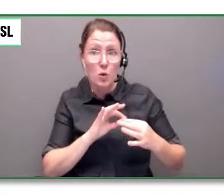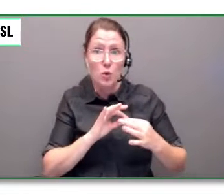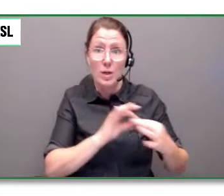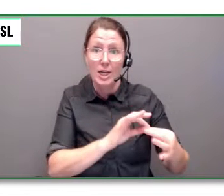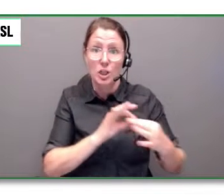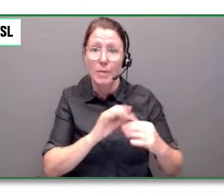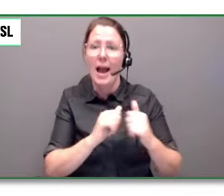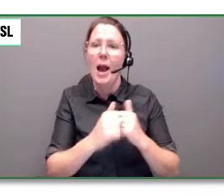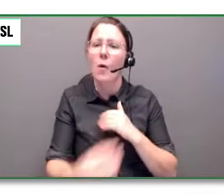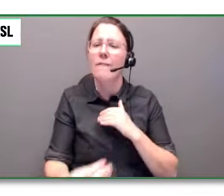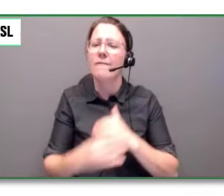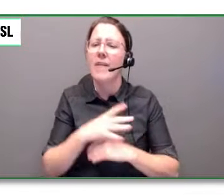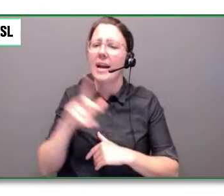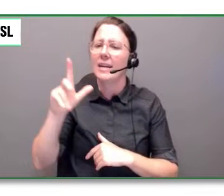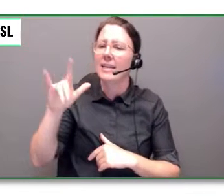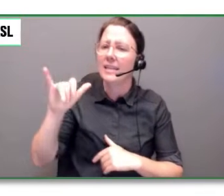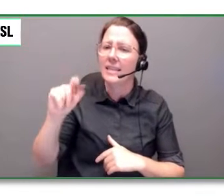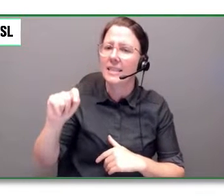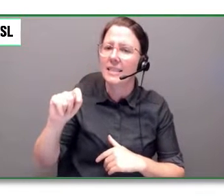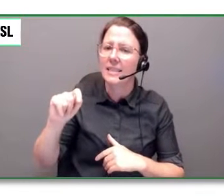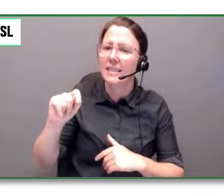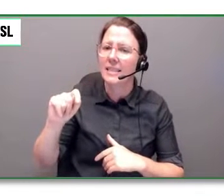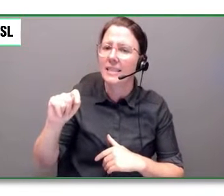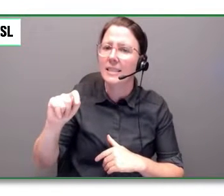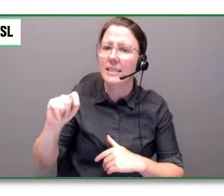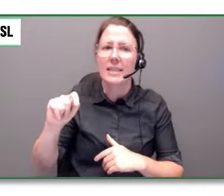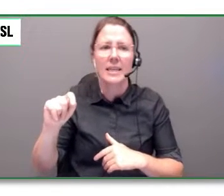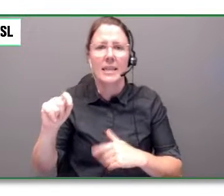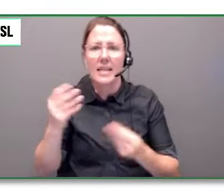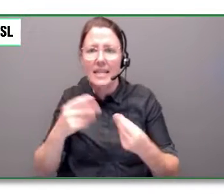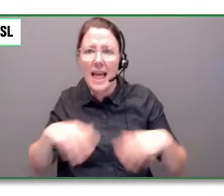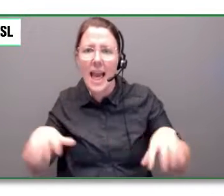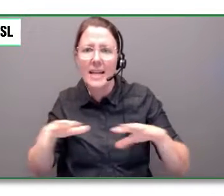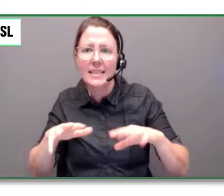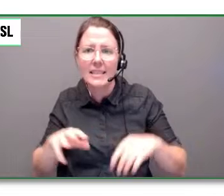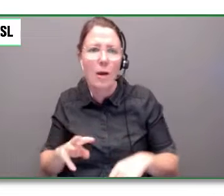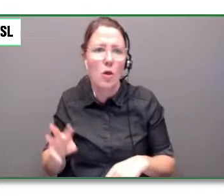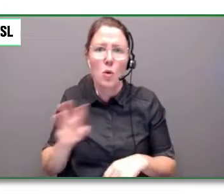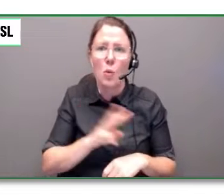environment, the West? How do gender, race, ability sexuality, ethnicity, and class